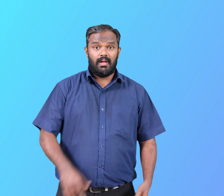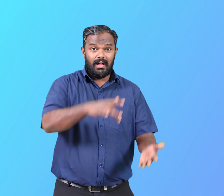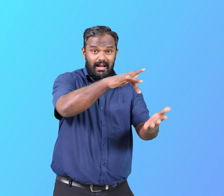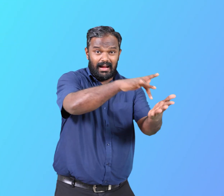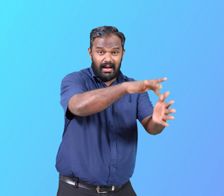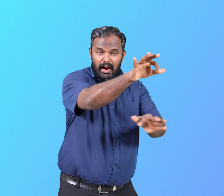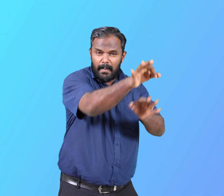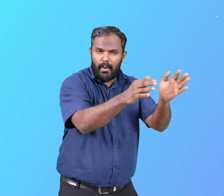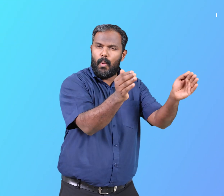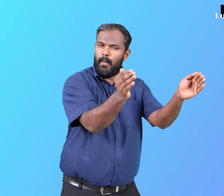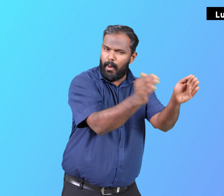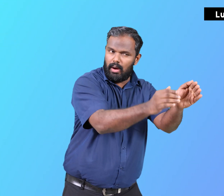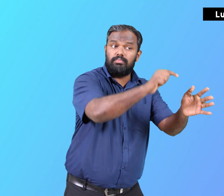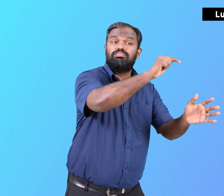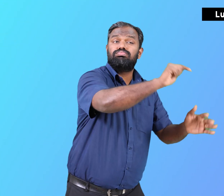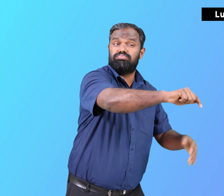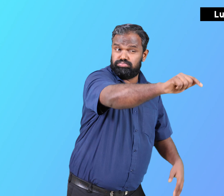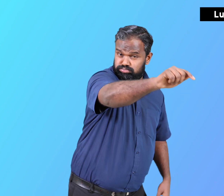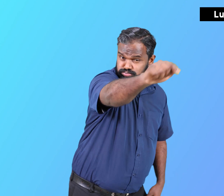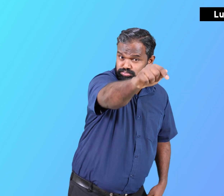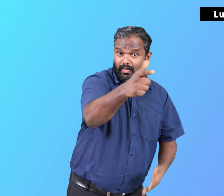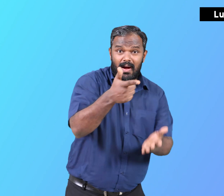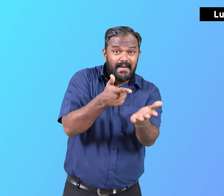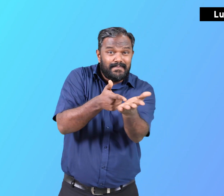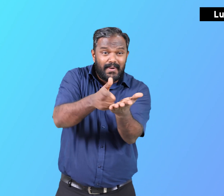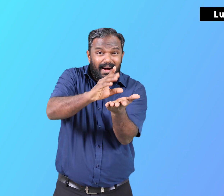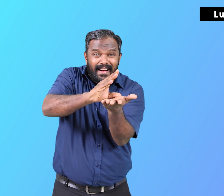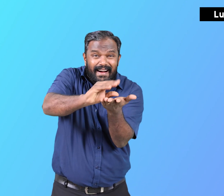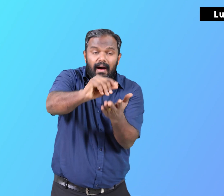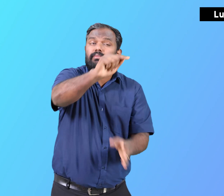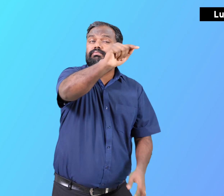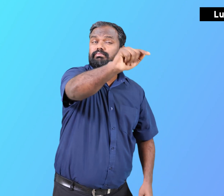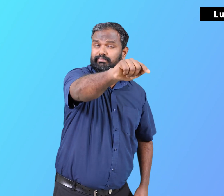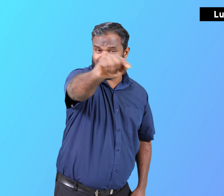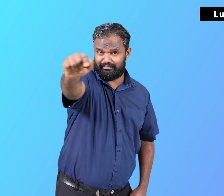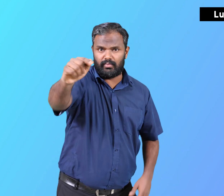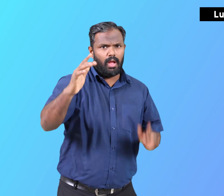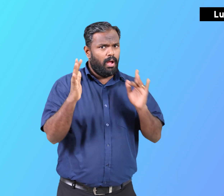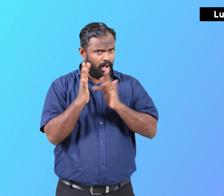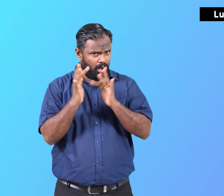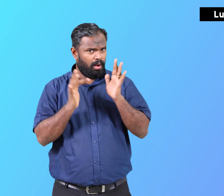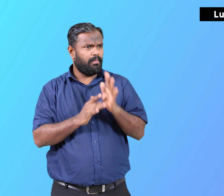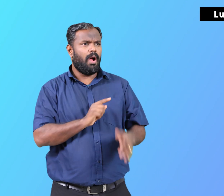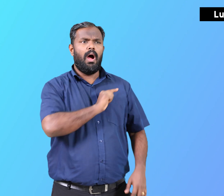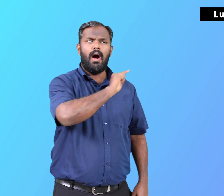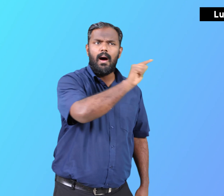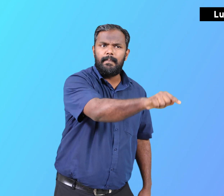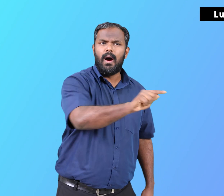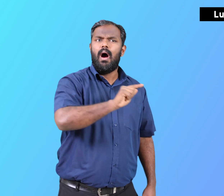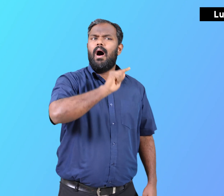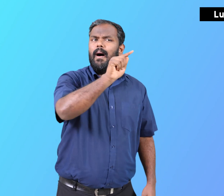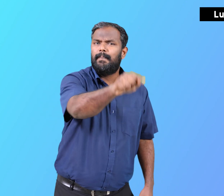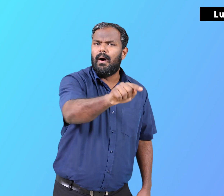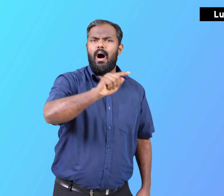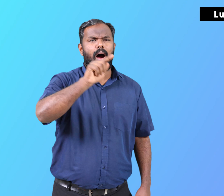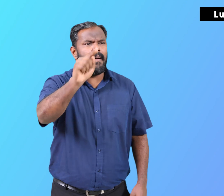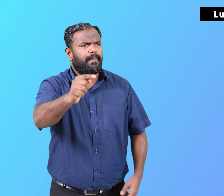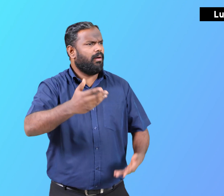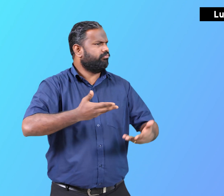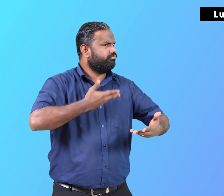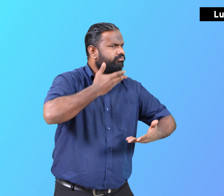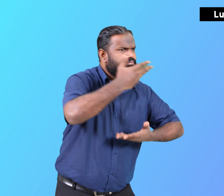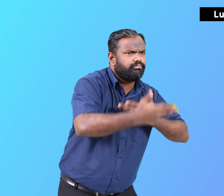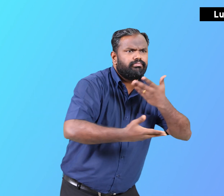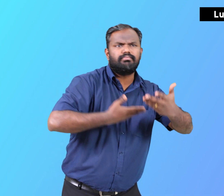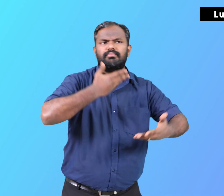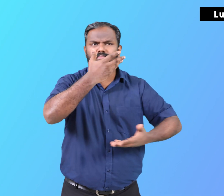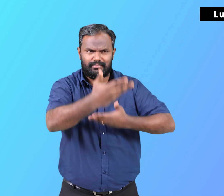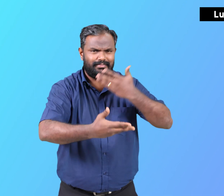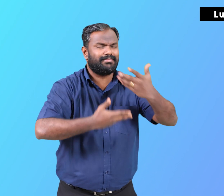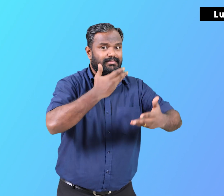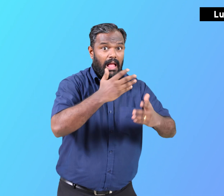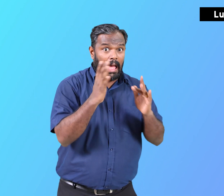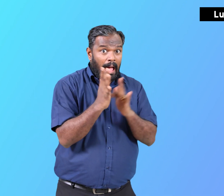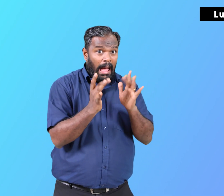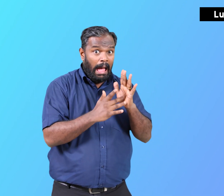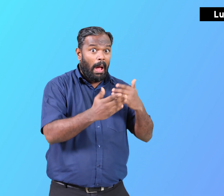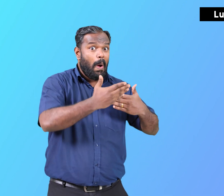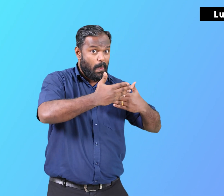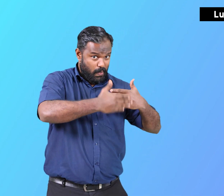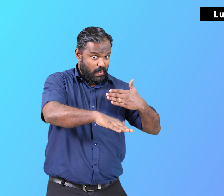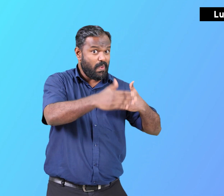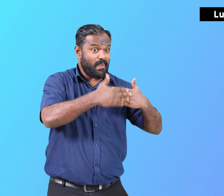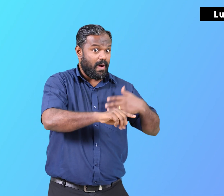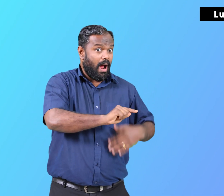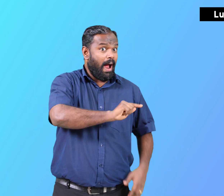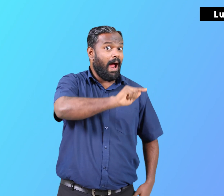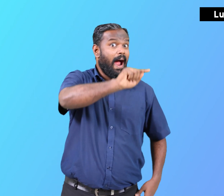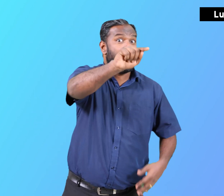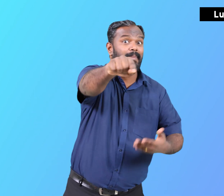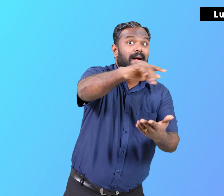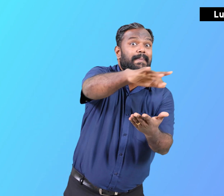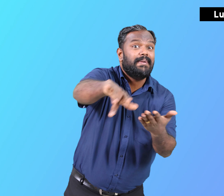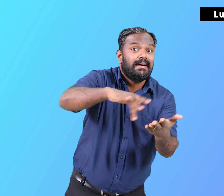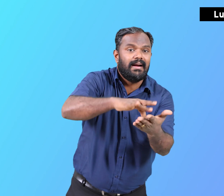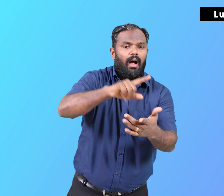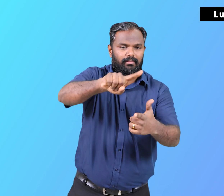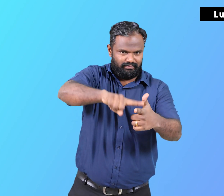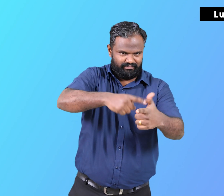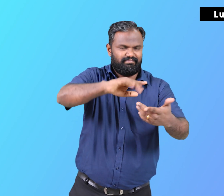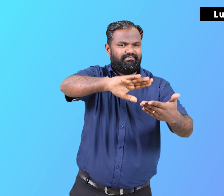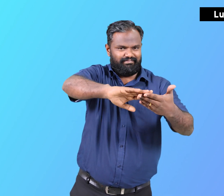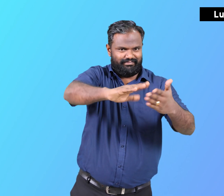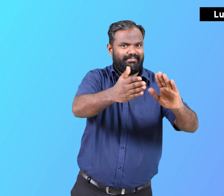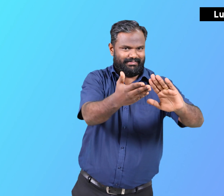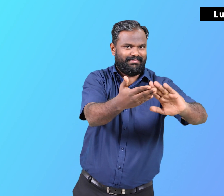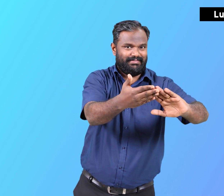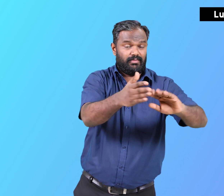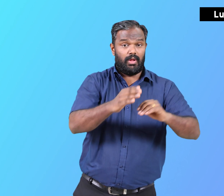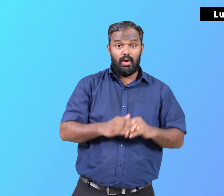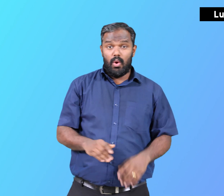Jesus was teaching in every town and village. He continued to travel towards Jerusalem.